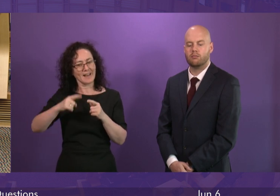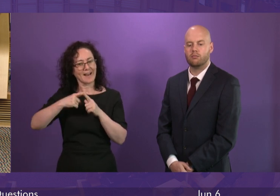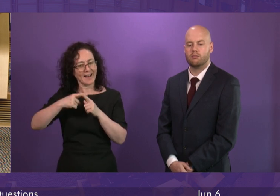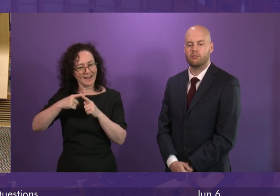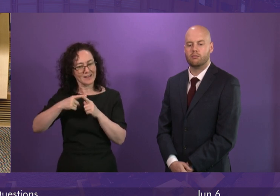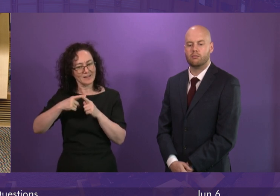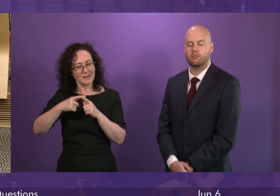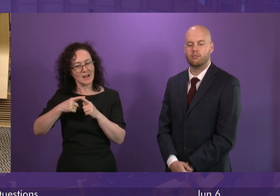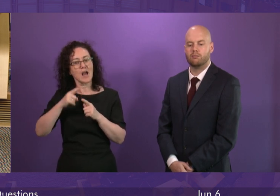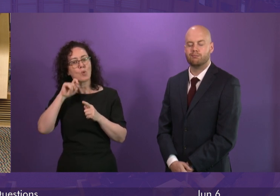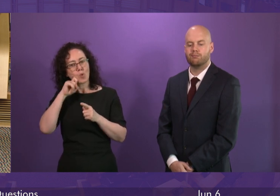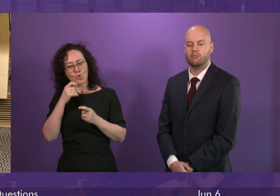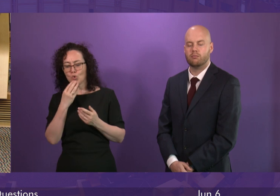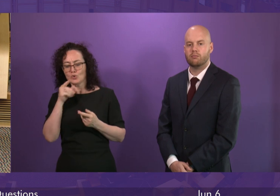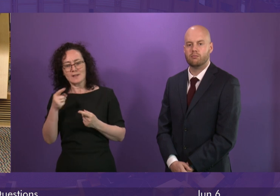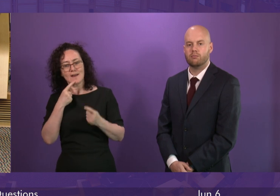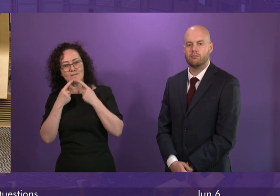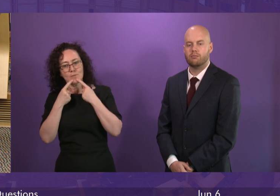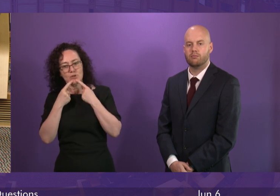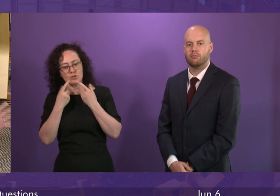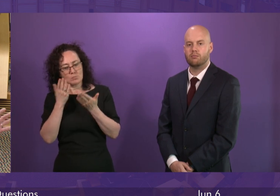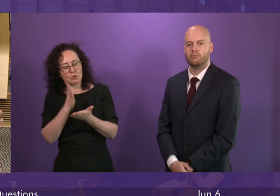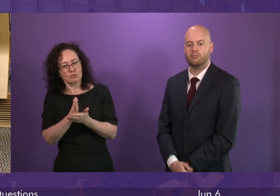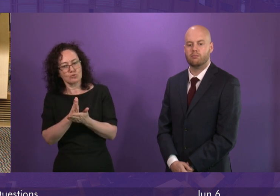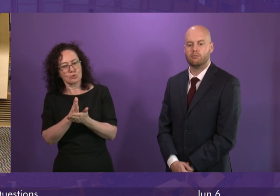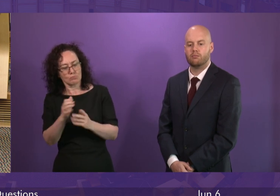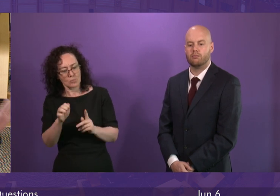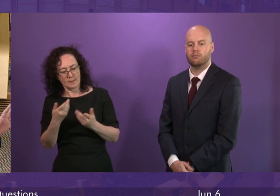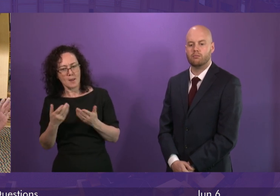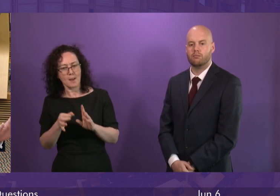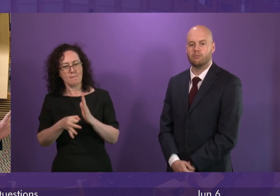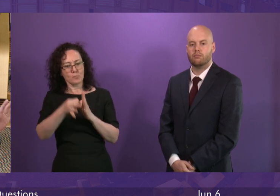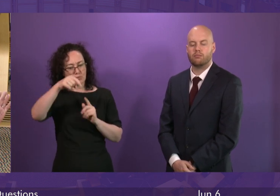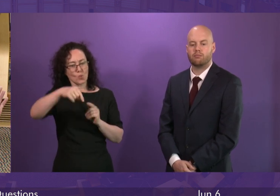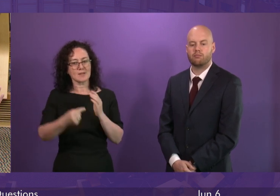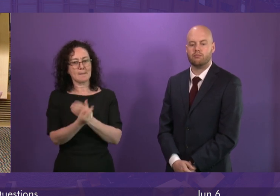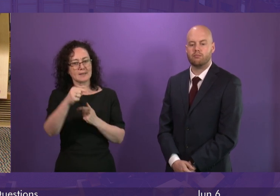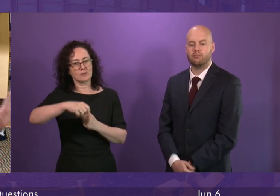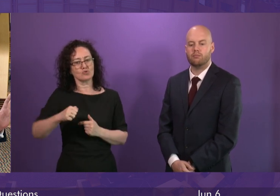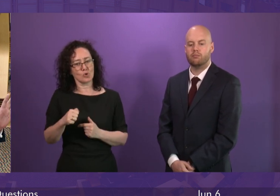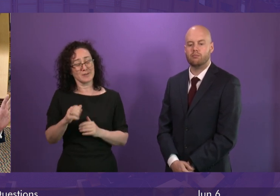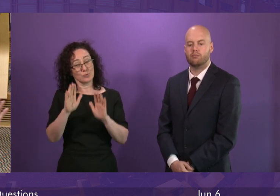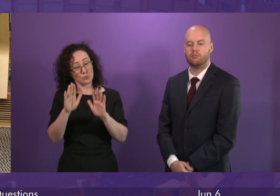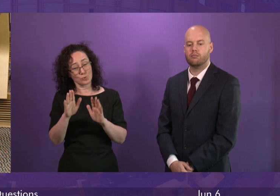forward in Scotland. Before Rachael Hamilton bandies about such language in the chamber,